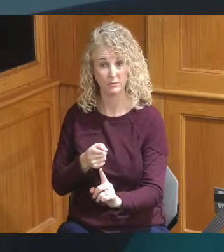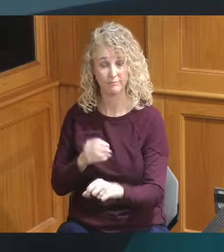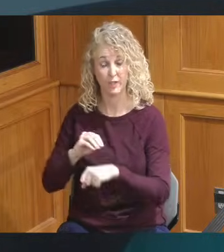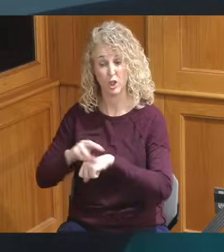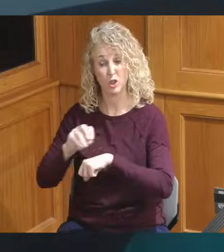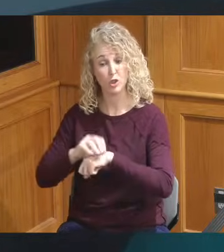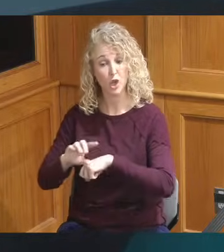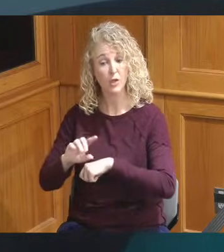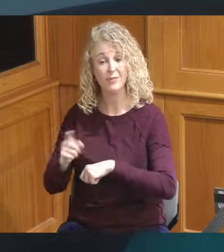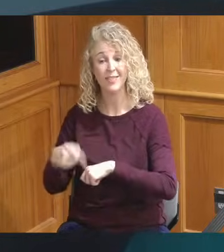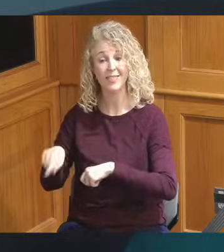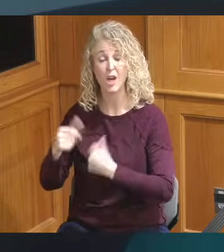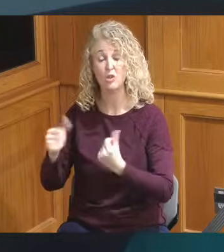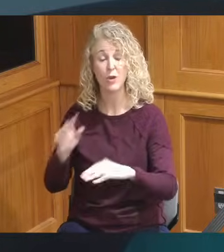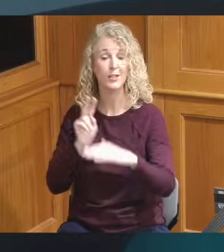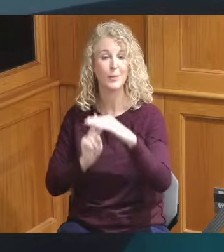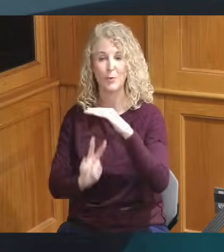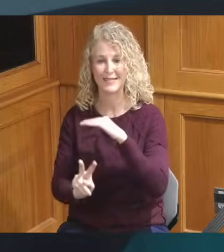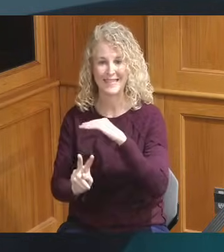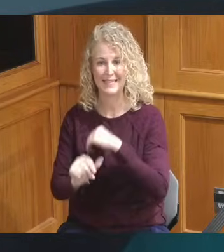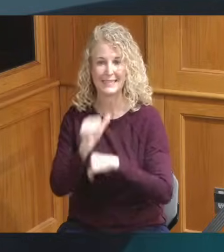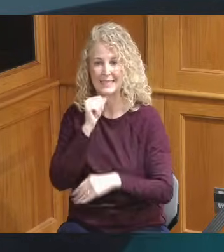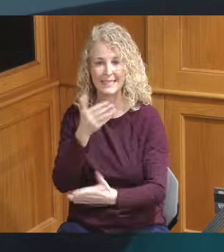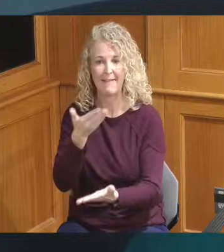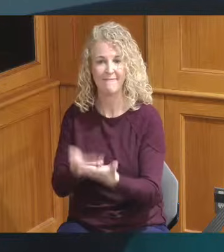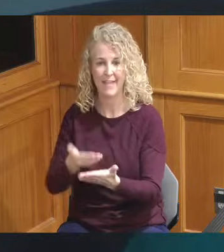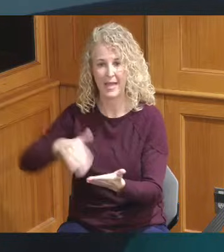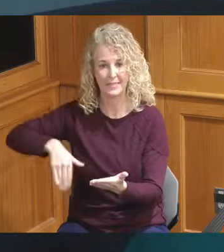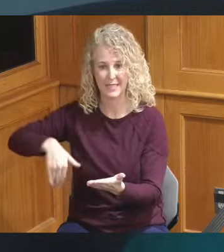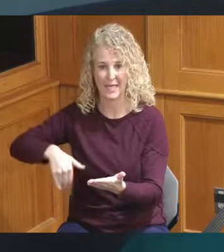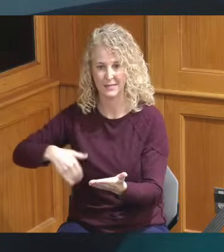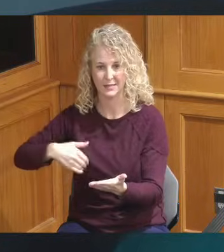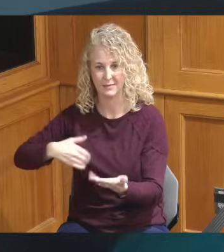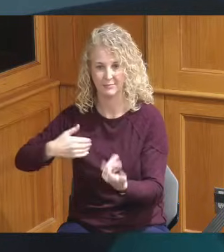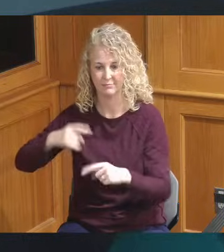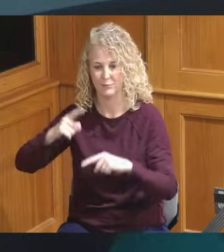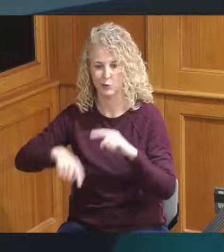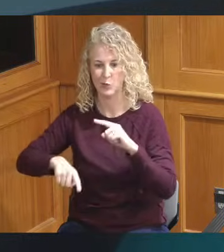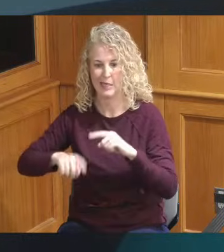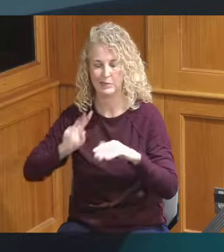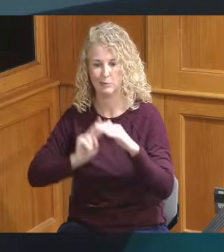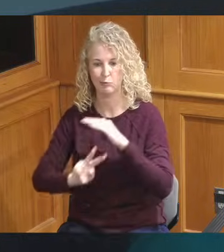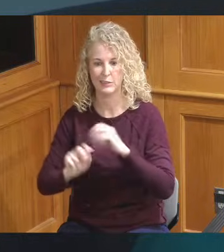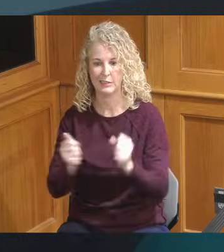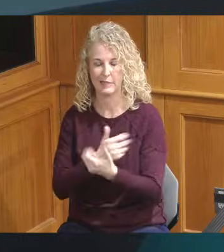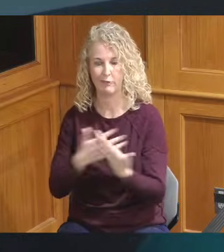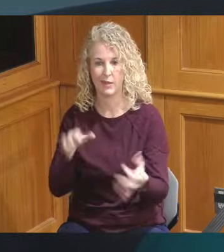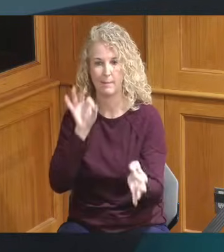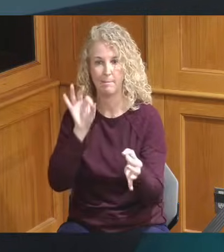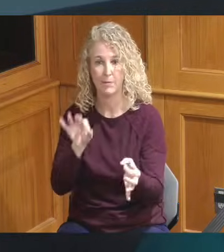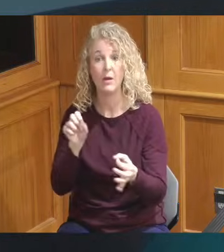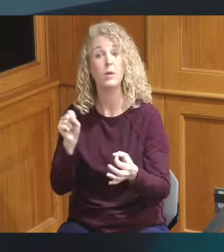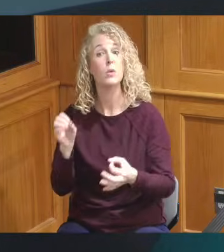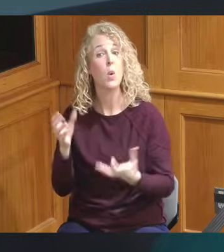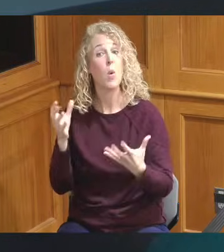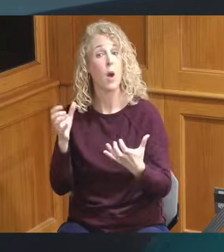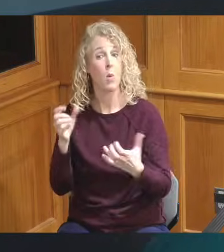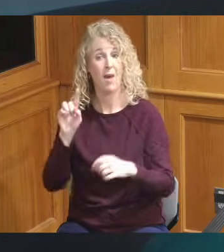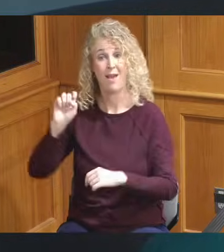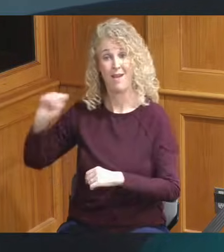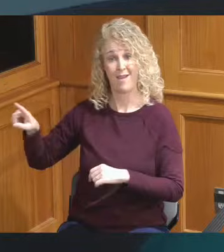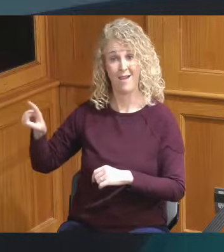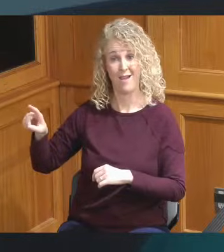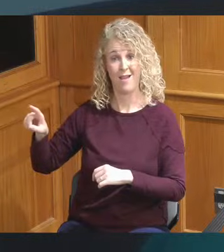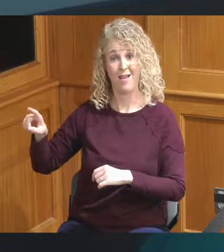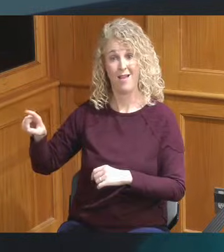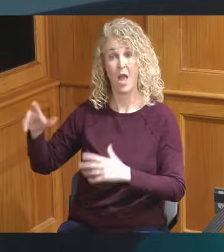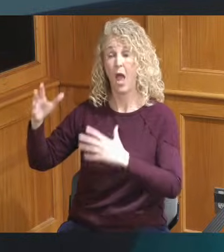just projections. It's not 100%. So I want to make sure I asked them to put some language in there.